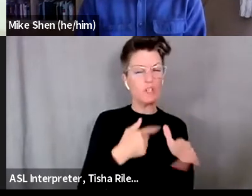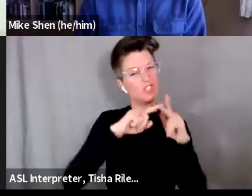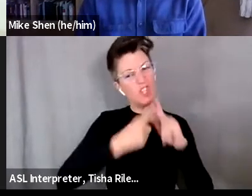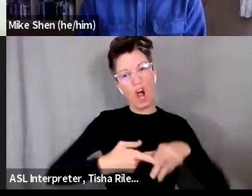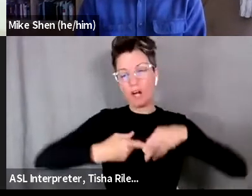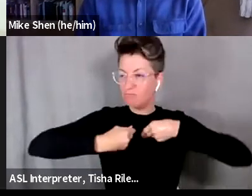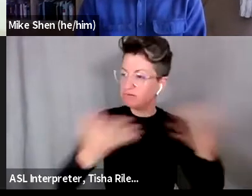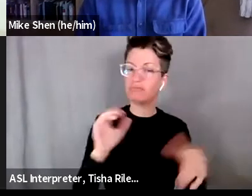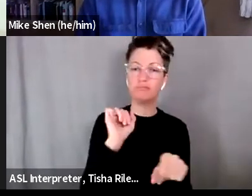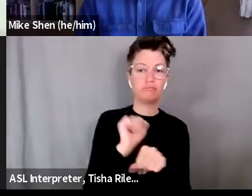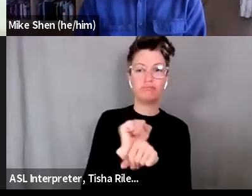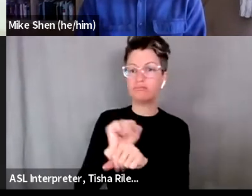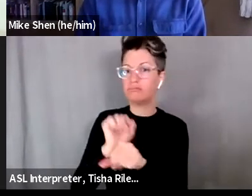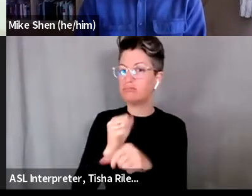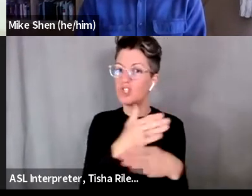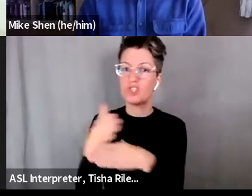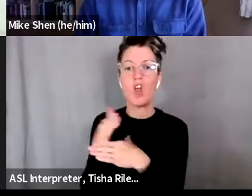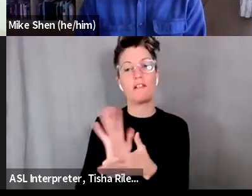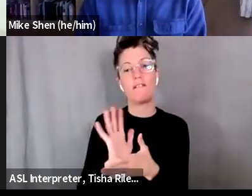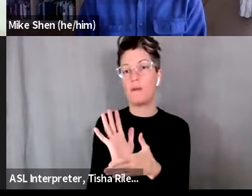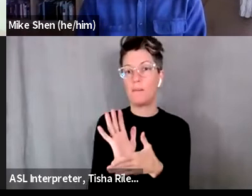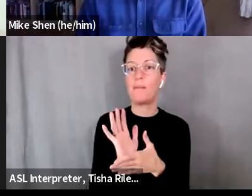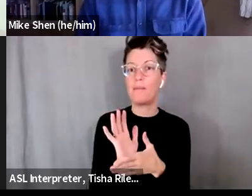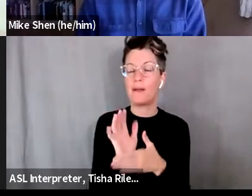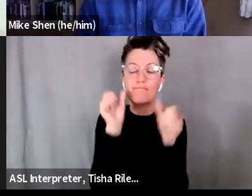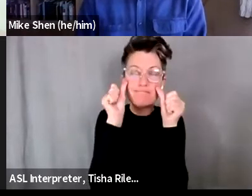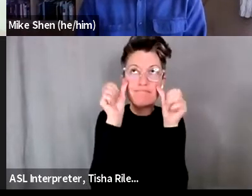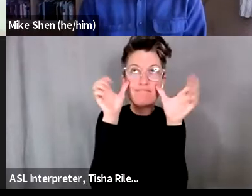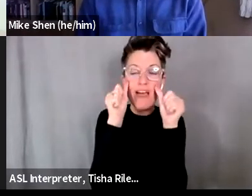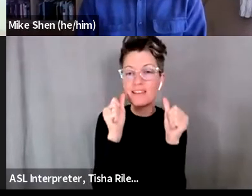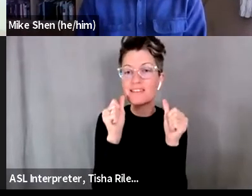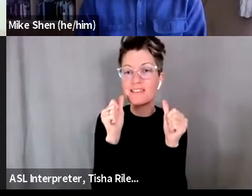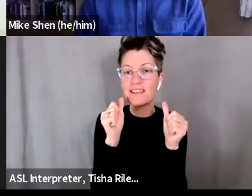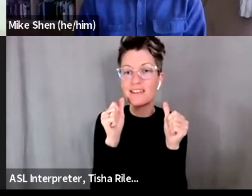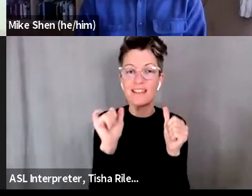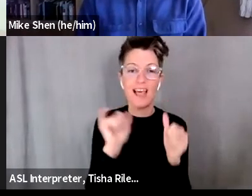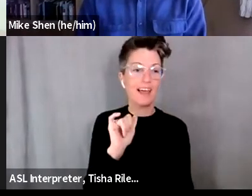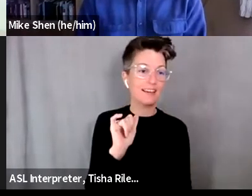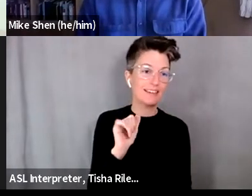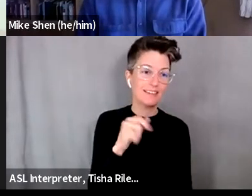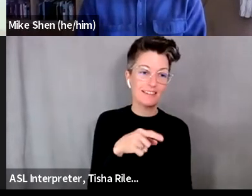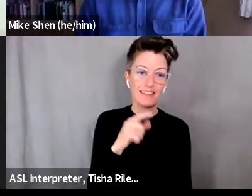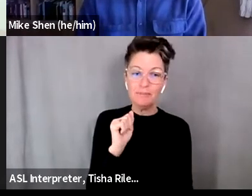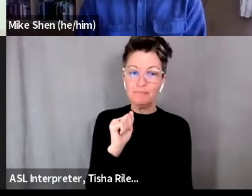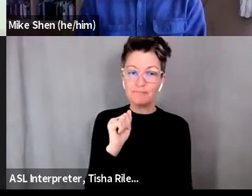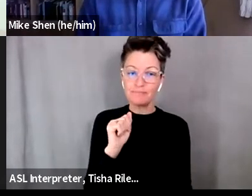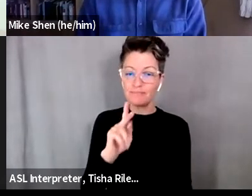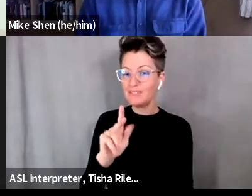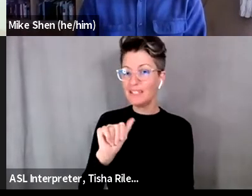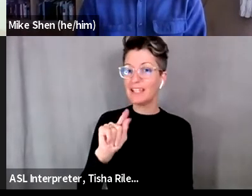and how amazing it was to kind of find as, as Kate said, to kind of look at that footage and start to see what was really there